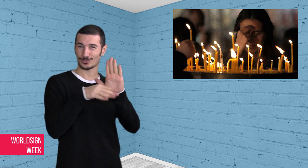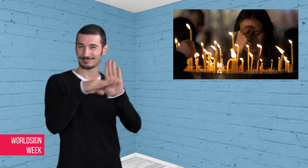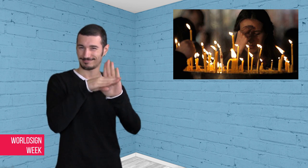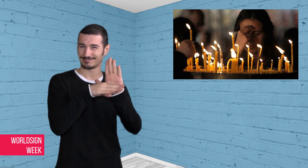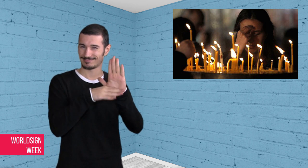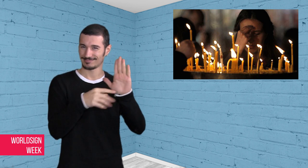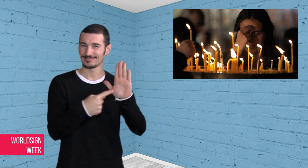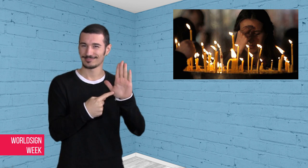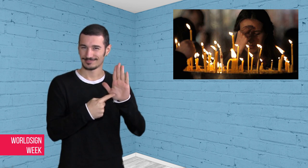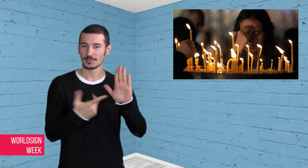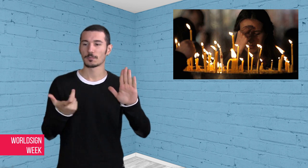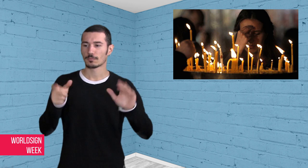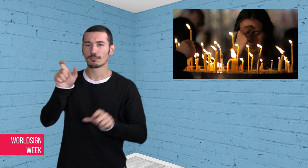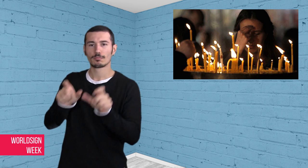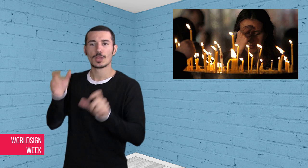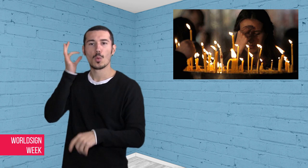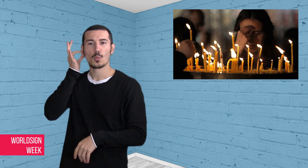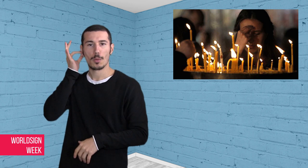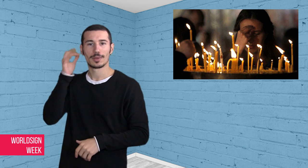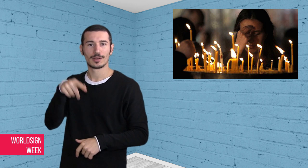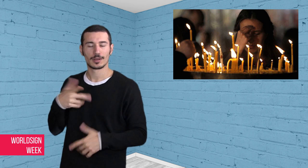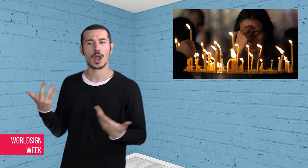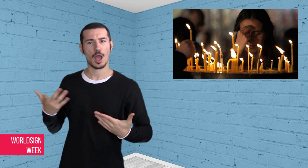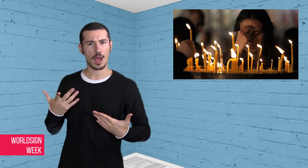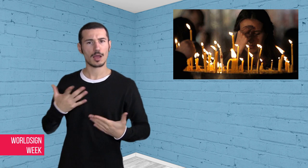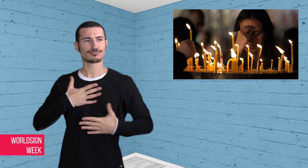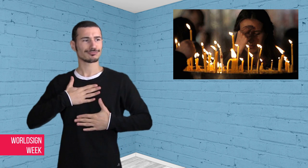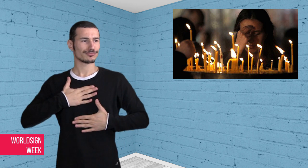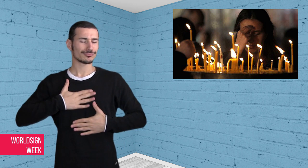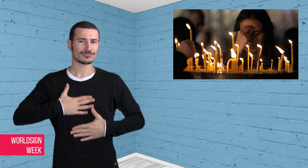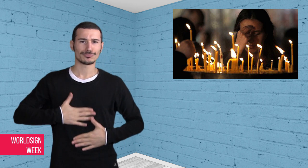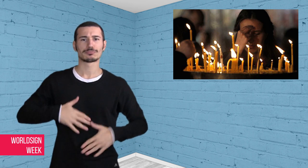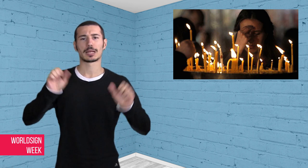and comfortable confessing to their